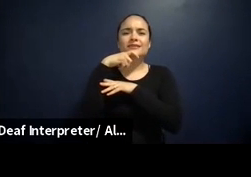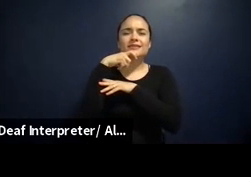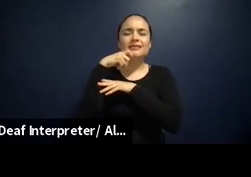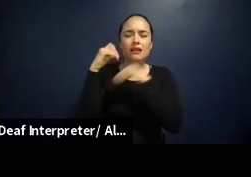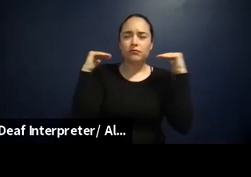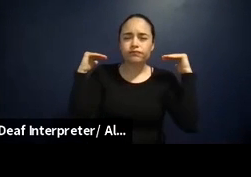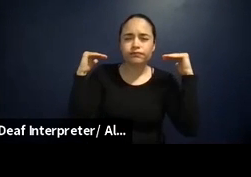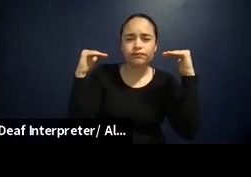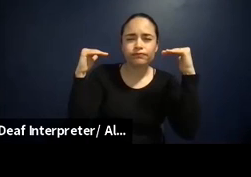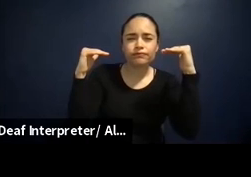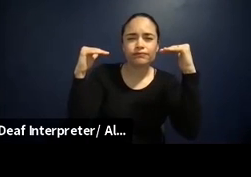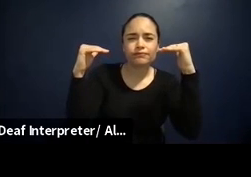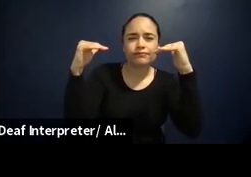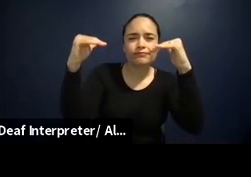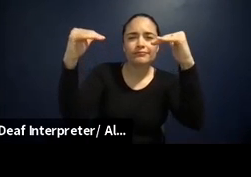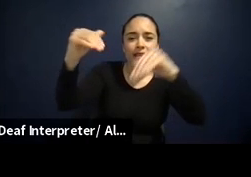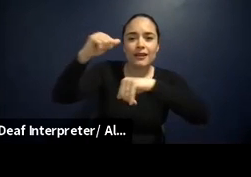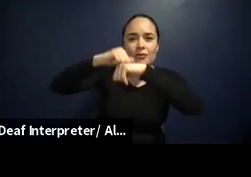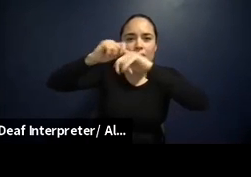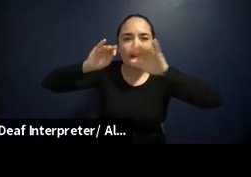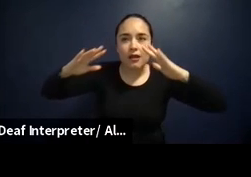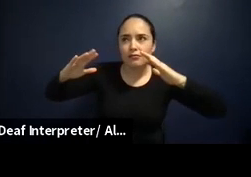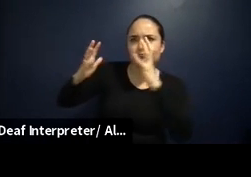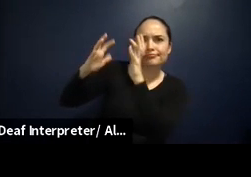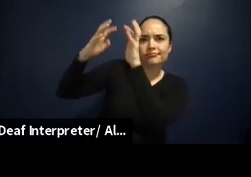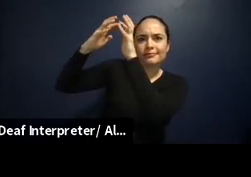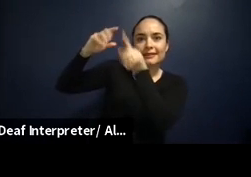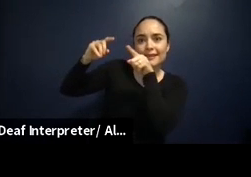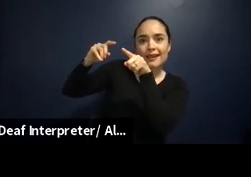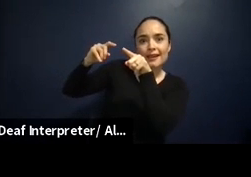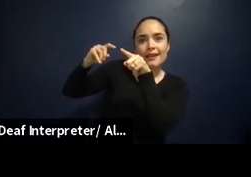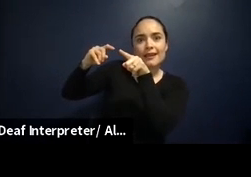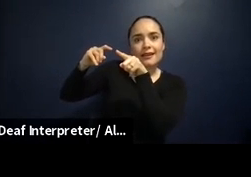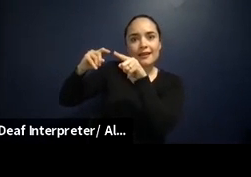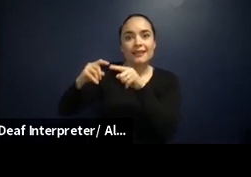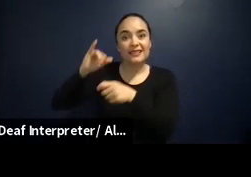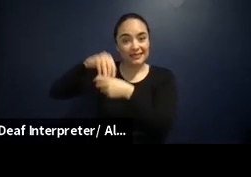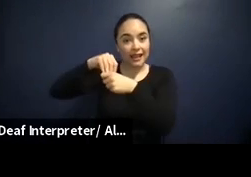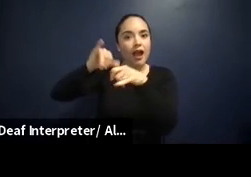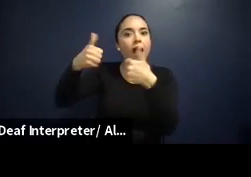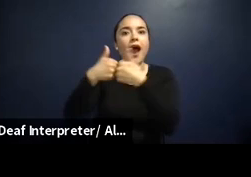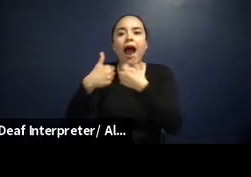which are monsters we can find in Minecraft. And I wanted to point that out because I noticed that